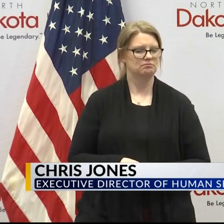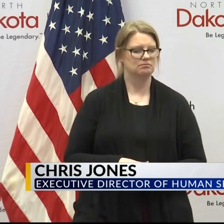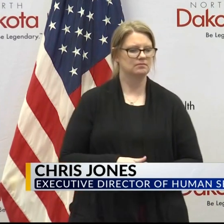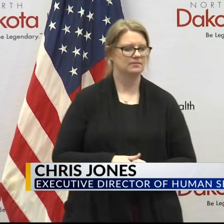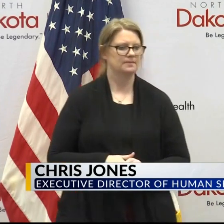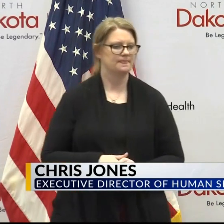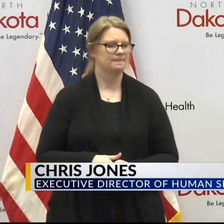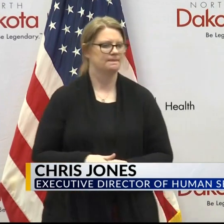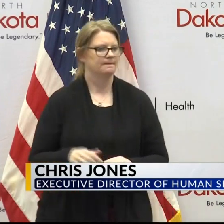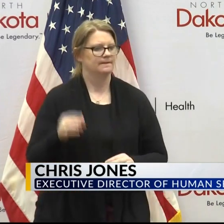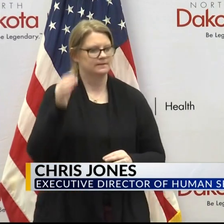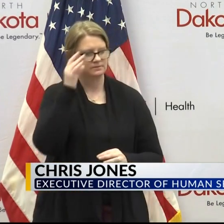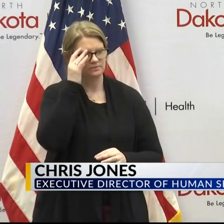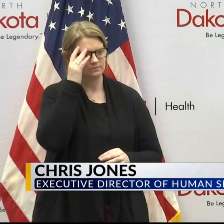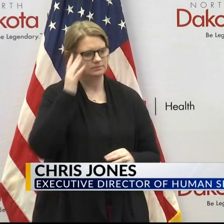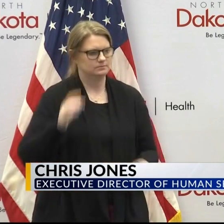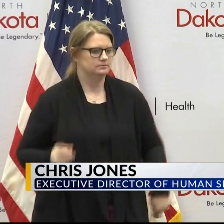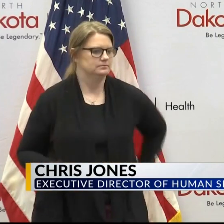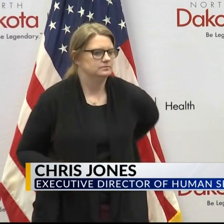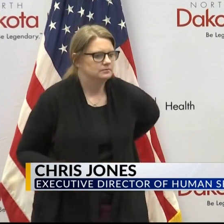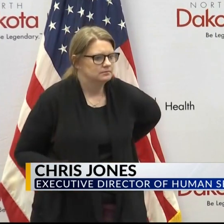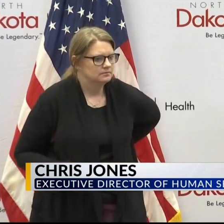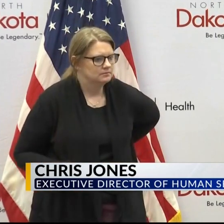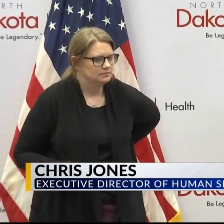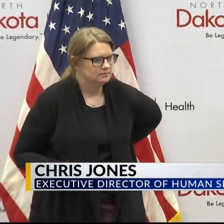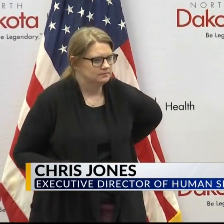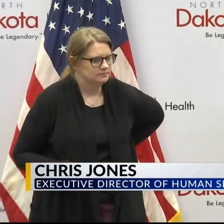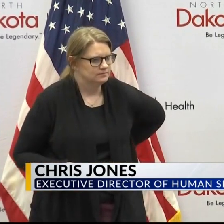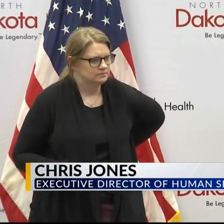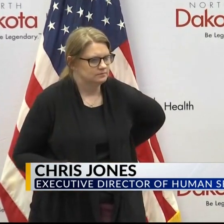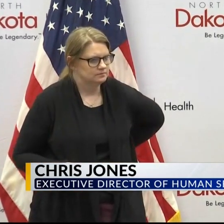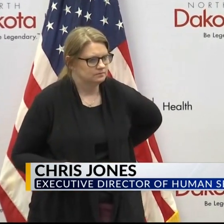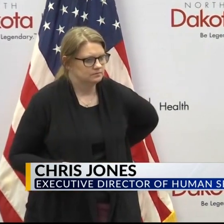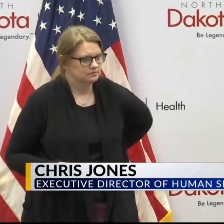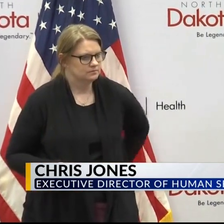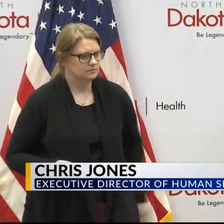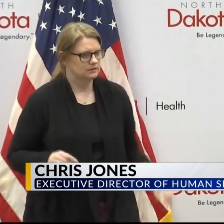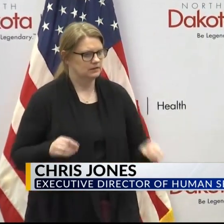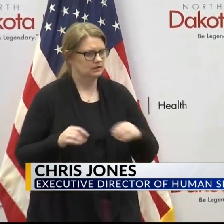WE ACTUALLY MUST HAVE A SE AND FULLY FUNCTIONING CHILDCARE SYSTEM AND WHEN THE PANDEMIC ENDS IN OUR ECONOMY GETS BACK ON TRACK AND WE ARE CONFIDENT